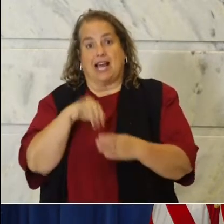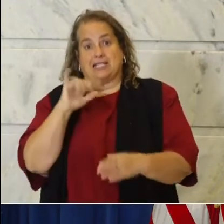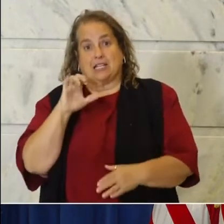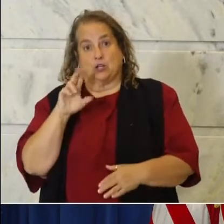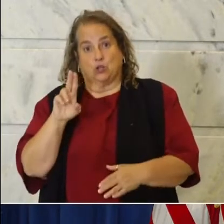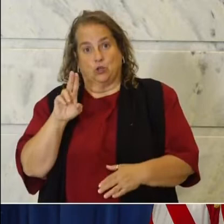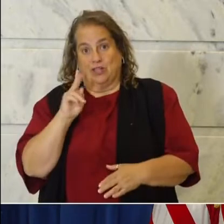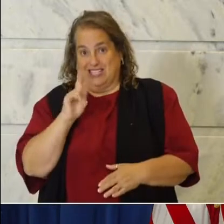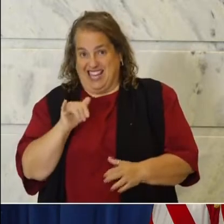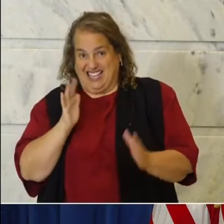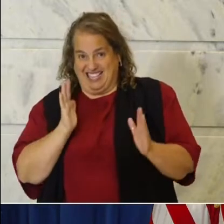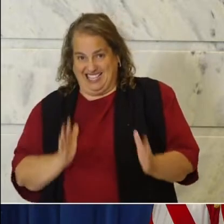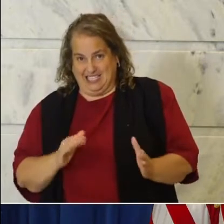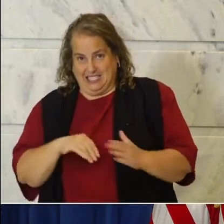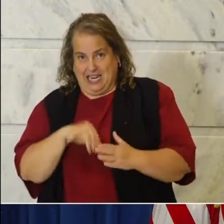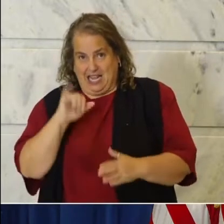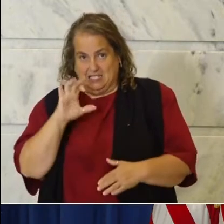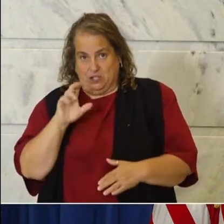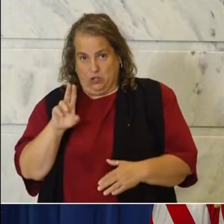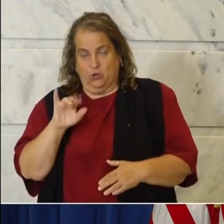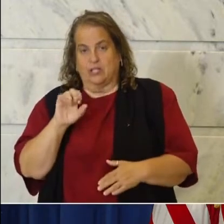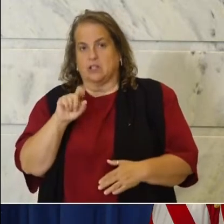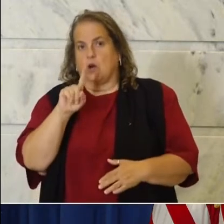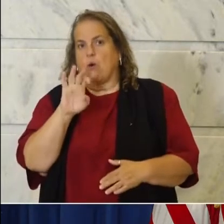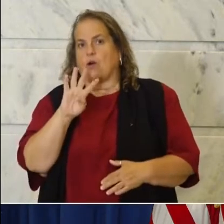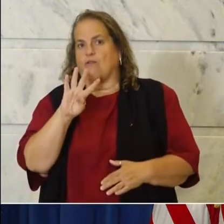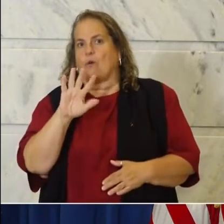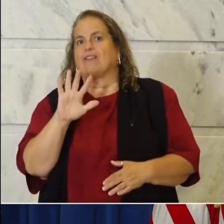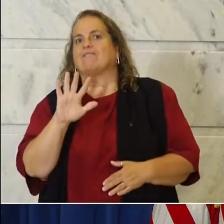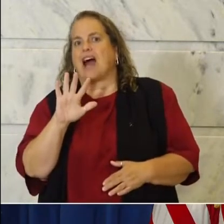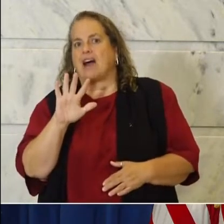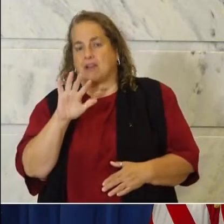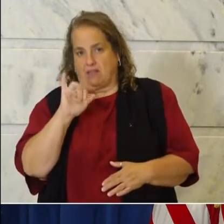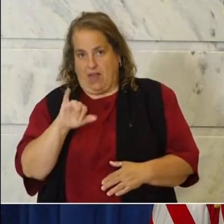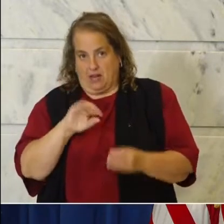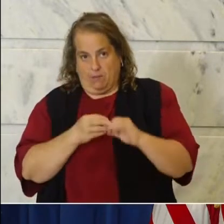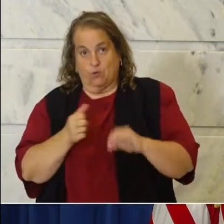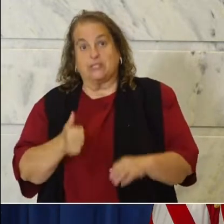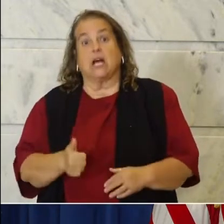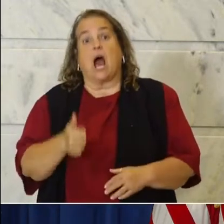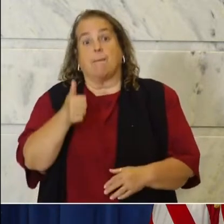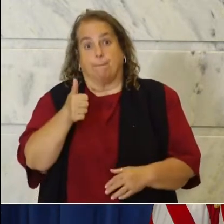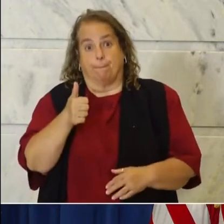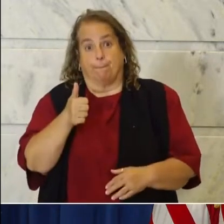Kentucky ins in the I. C. U is 145 again, that's up, I believe from